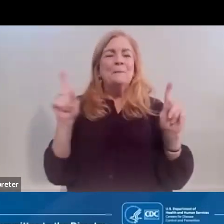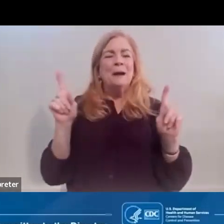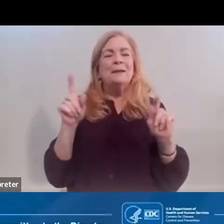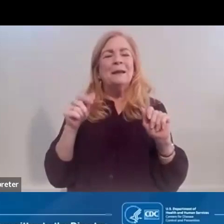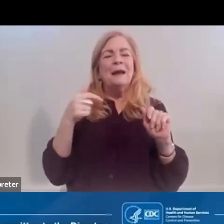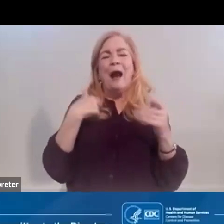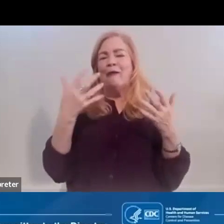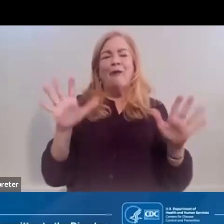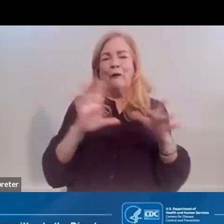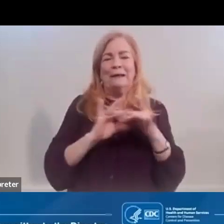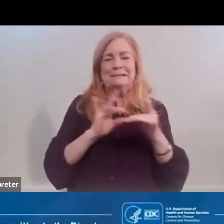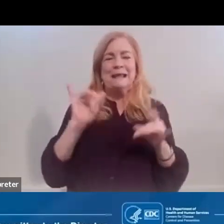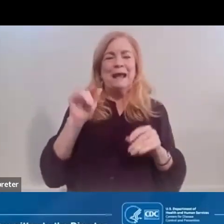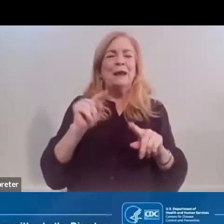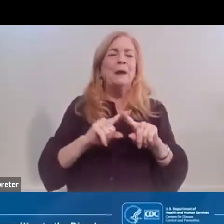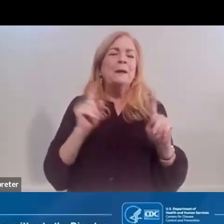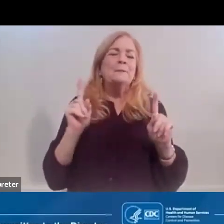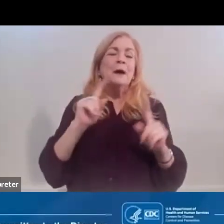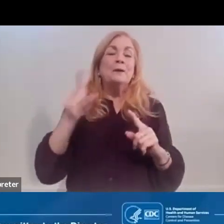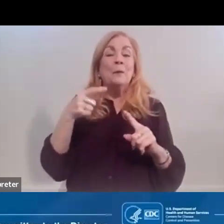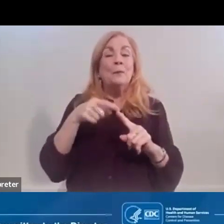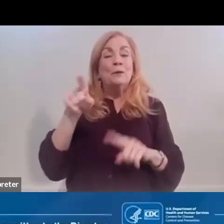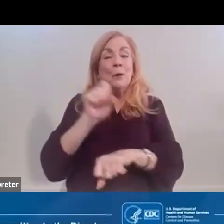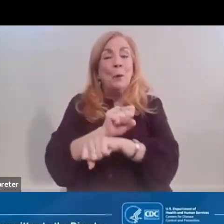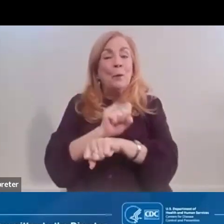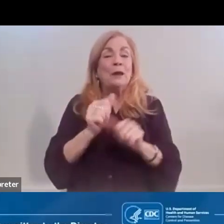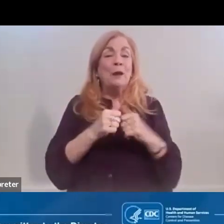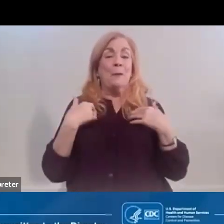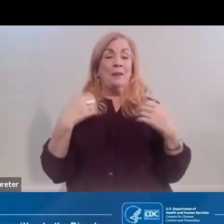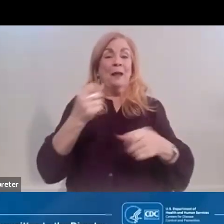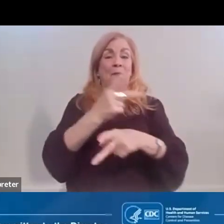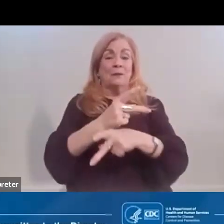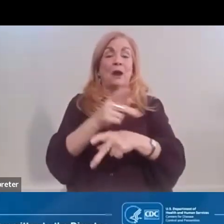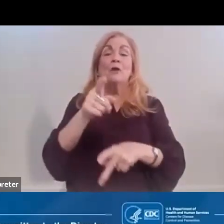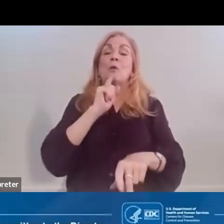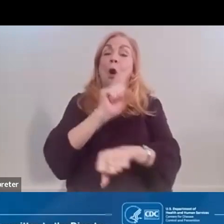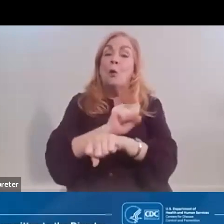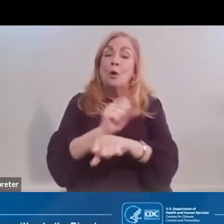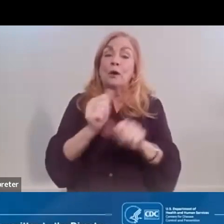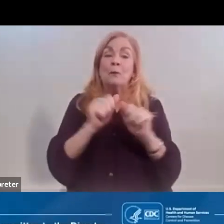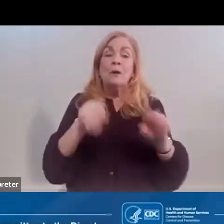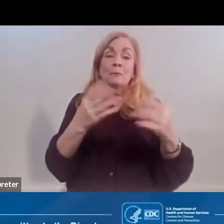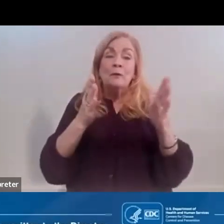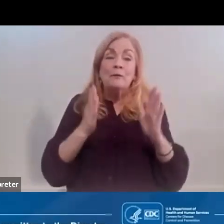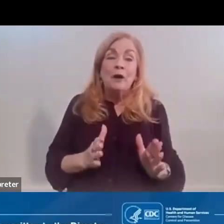But what I wanted to say is when you are working with healthcare, you are working with the providers, work a little bit with the plans too,